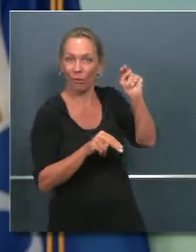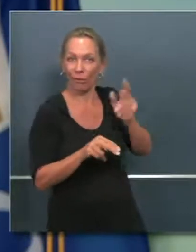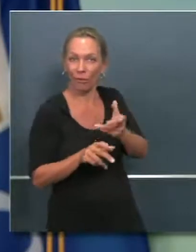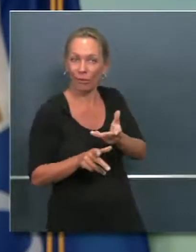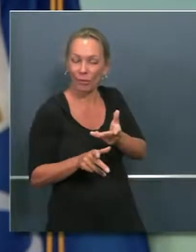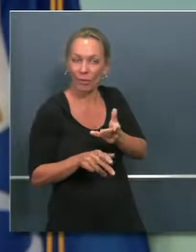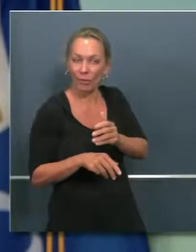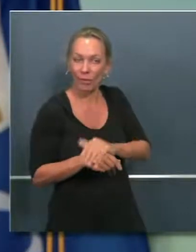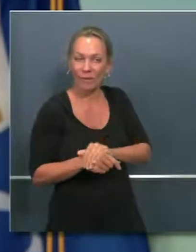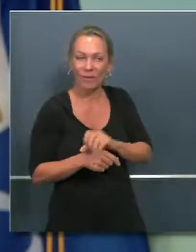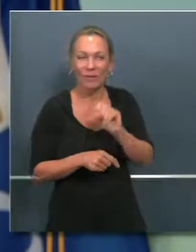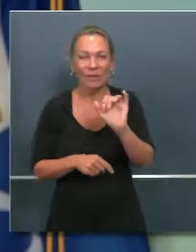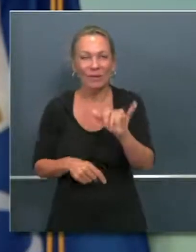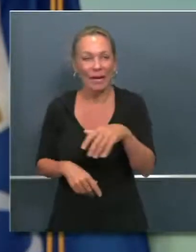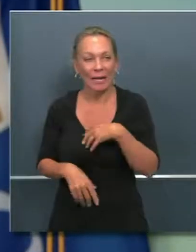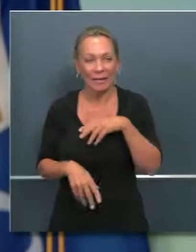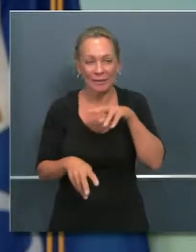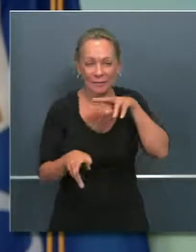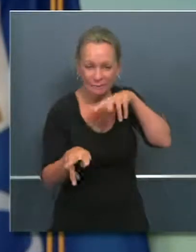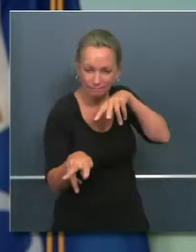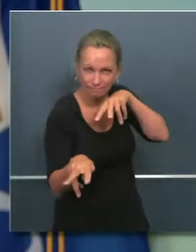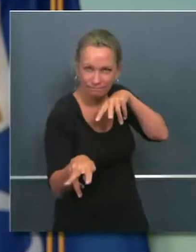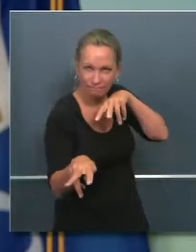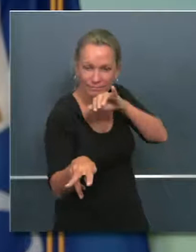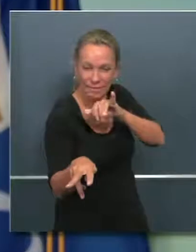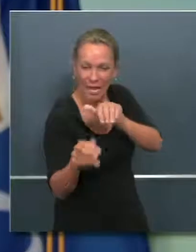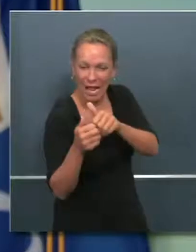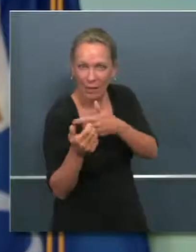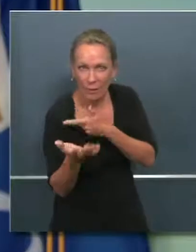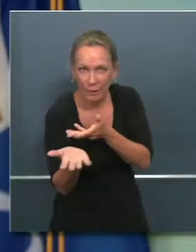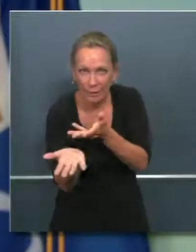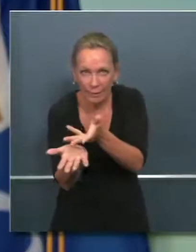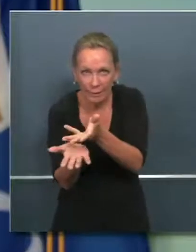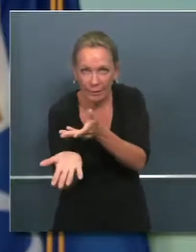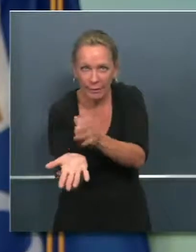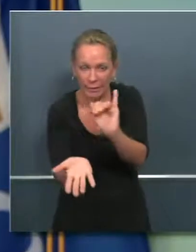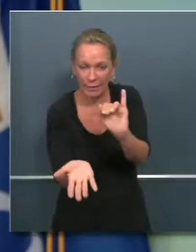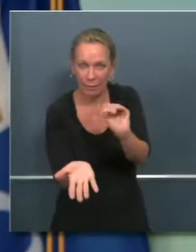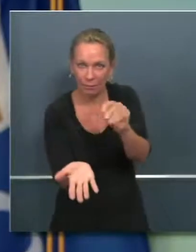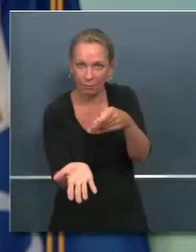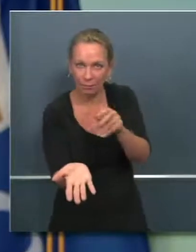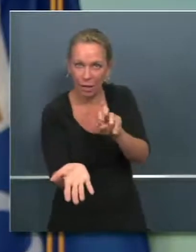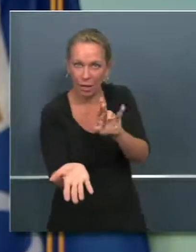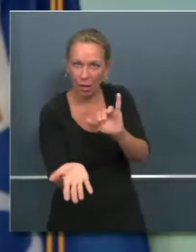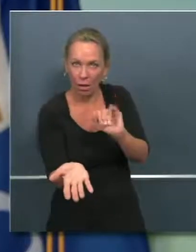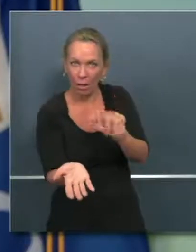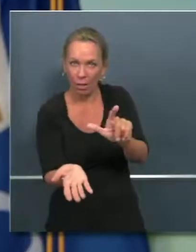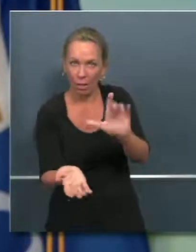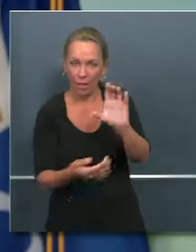address why the spread was continuing at such an extraordinary pace and when I mean extraordinary